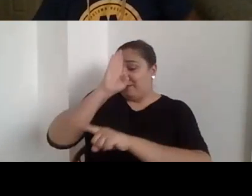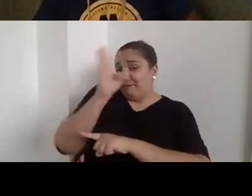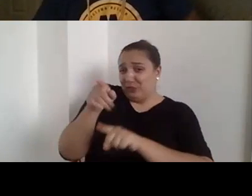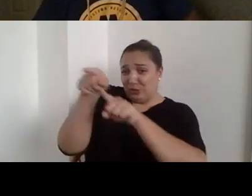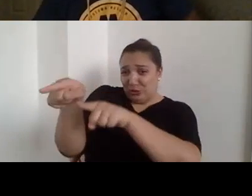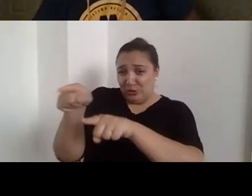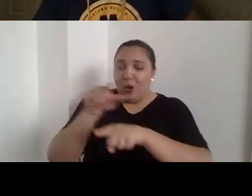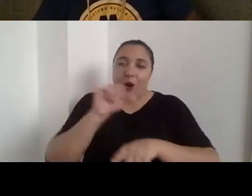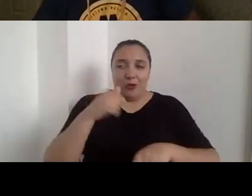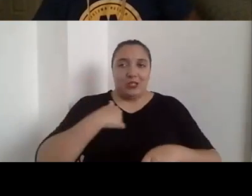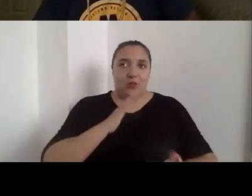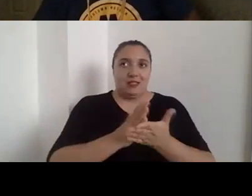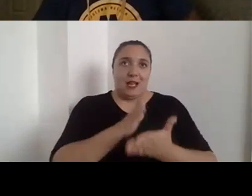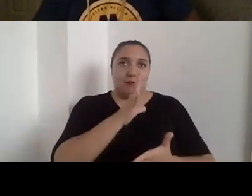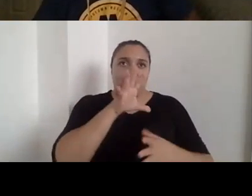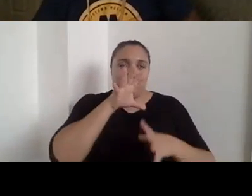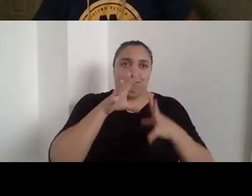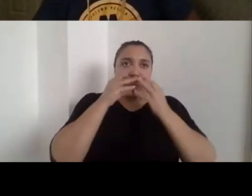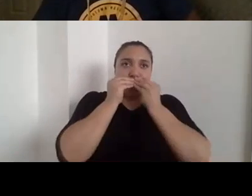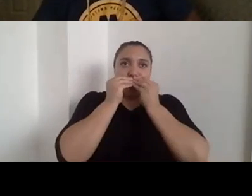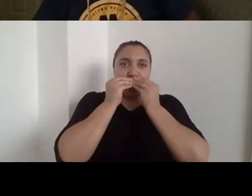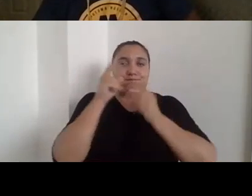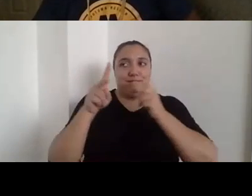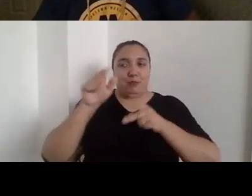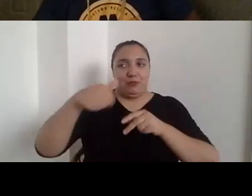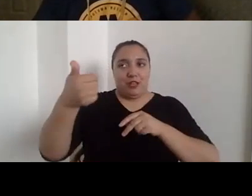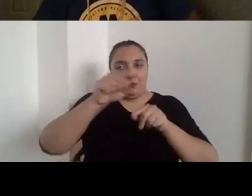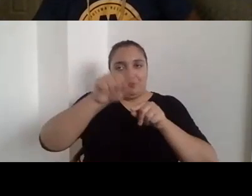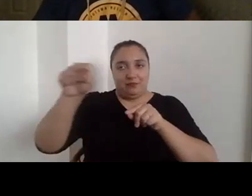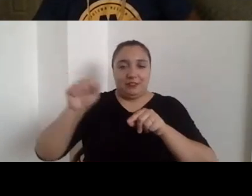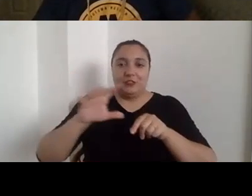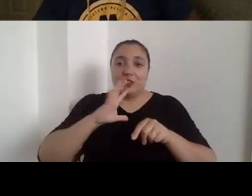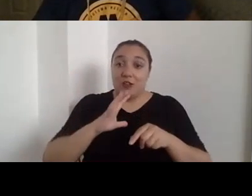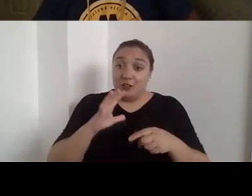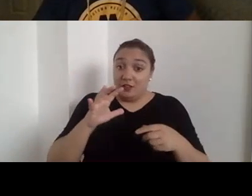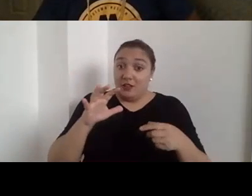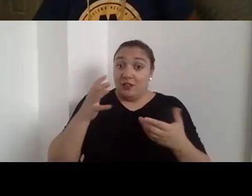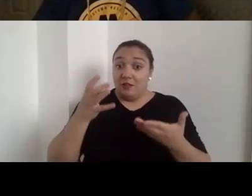so that Leal and Yo-Yo are speaking Leal and Yo-Yo do you want to do the stillness